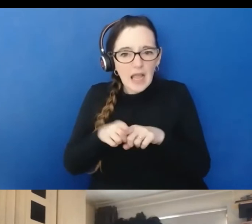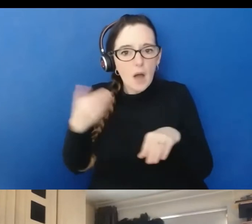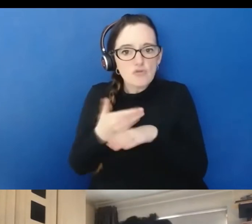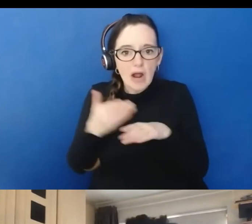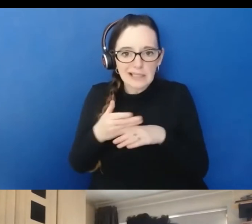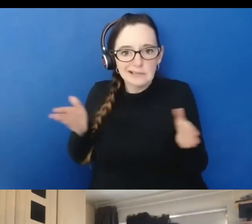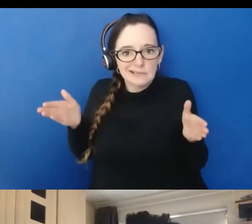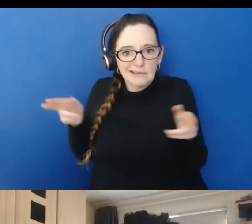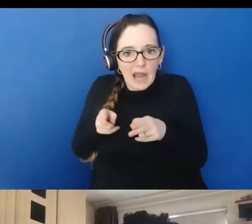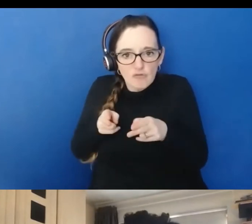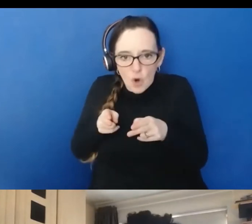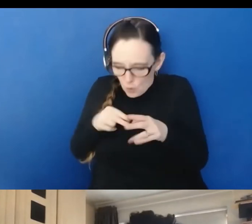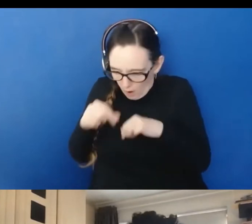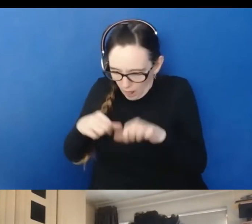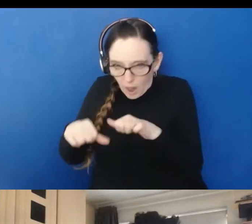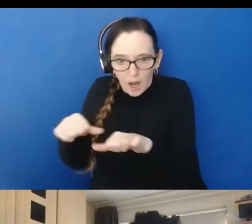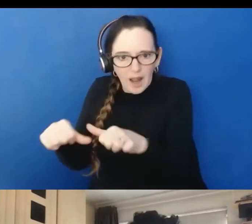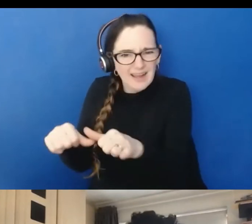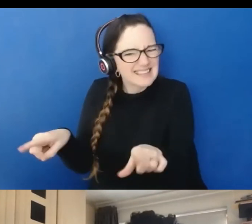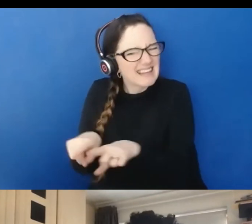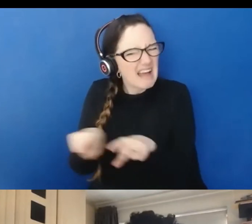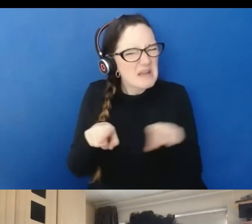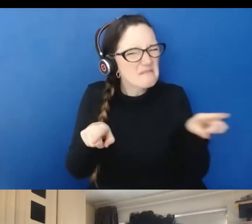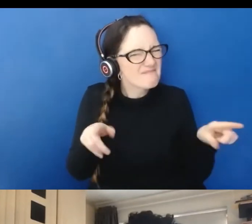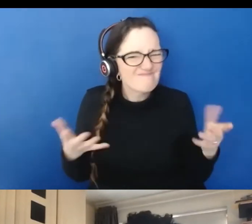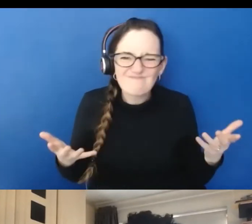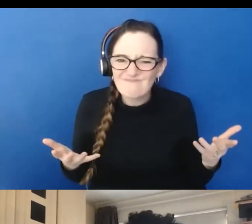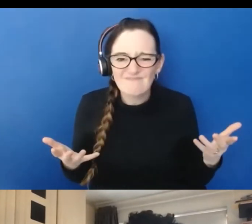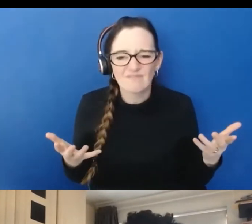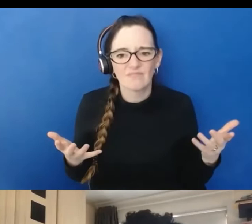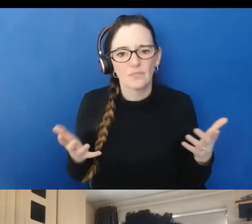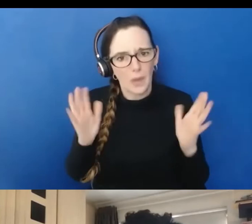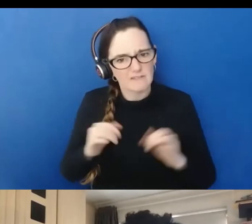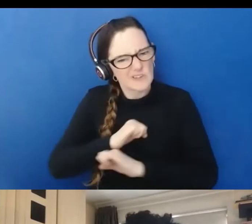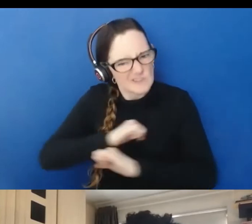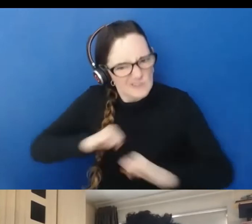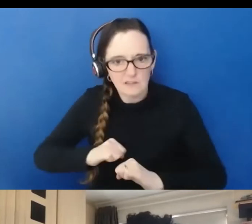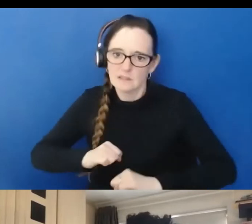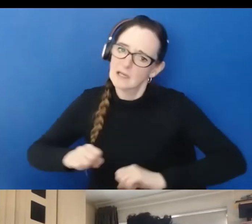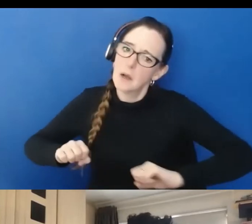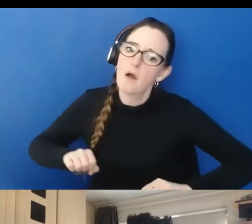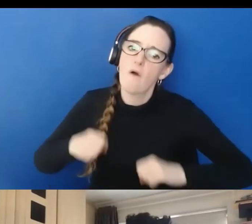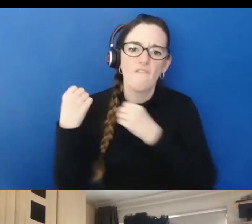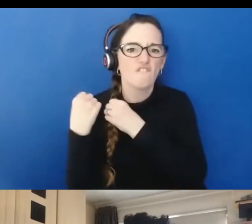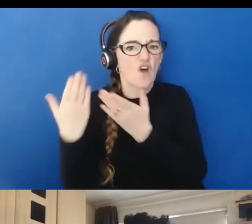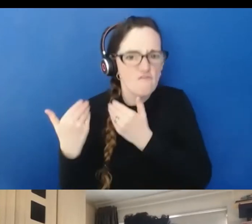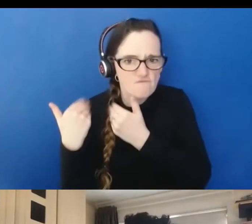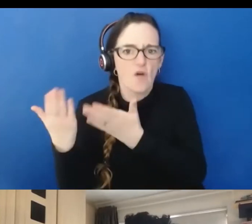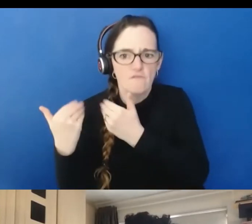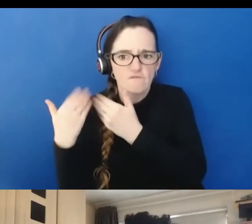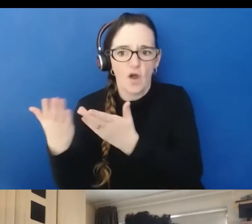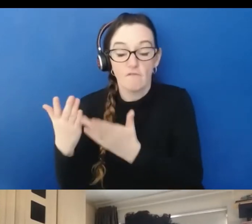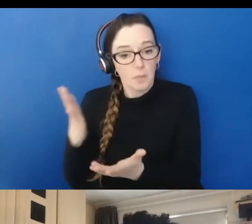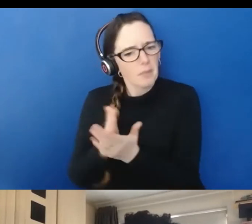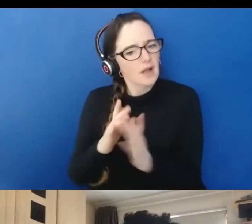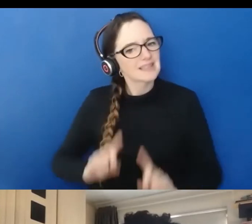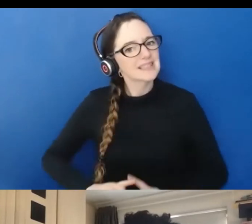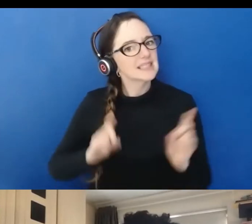So, I would say that yeh, in order to have a different perspective we also need to think